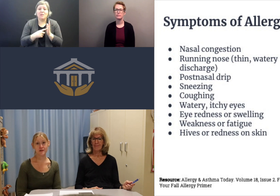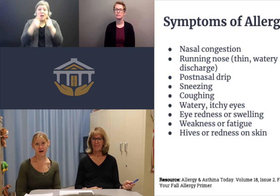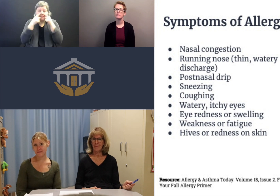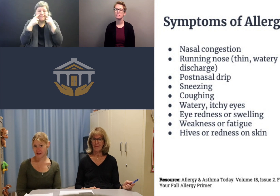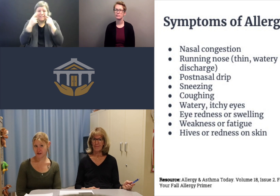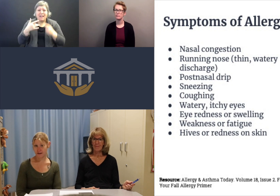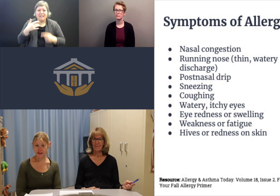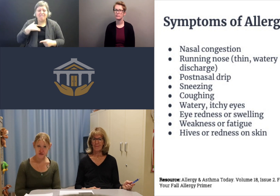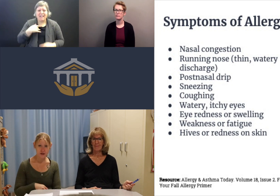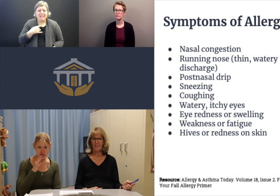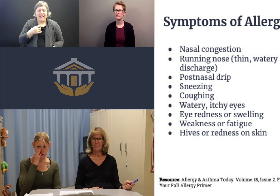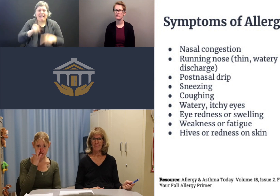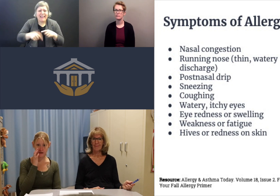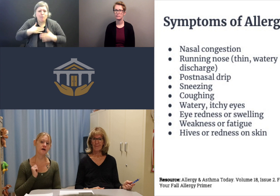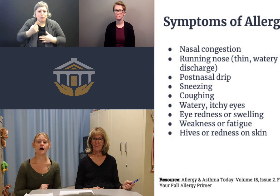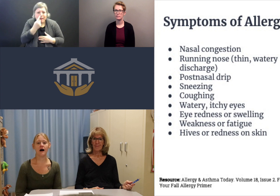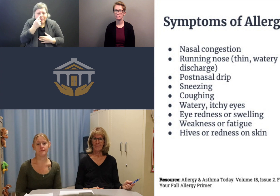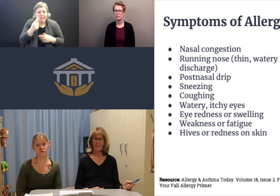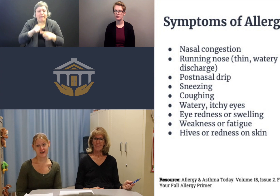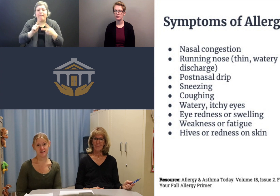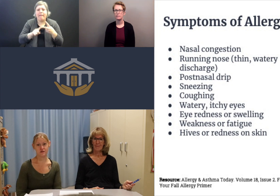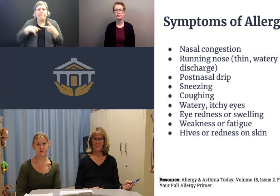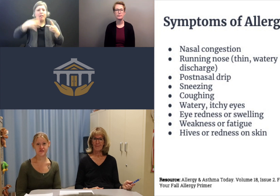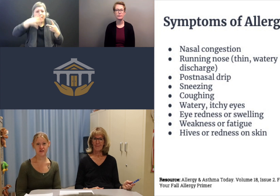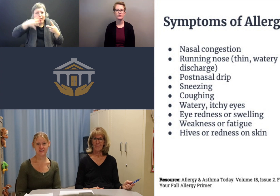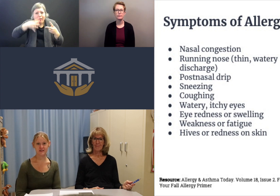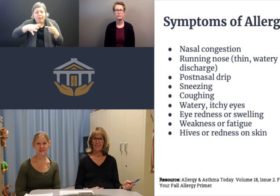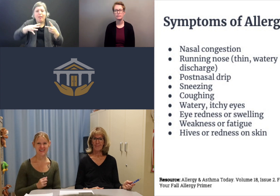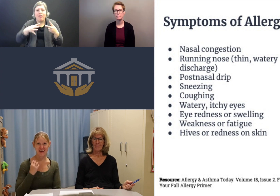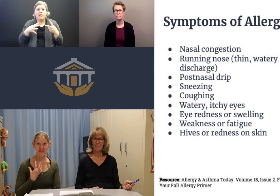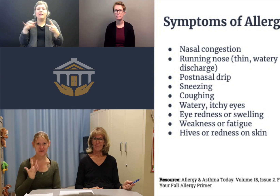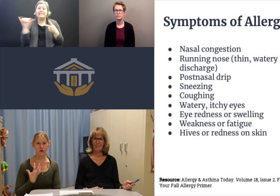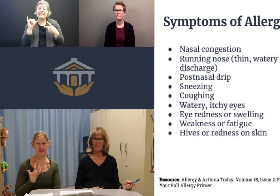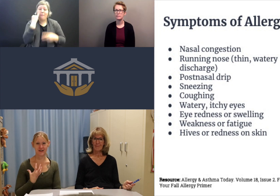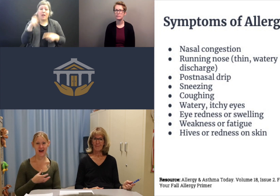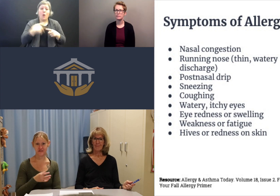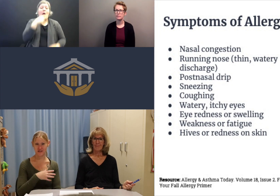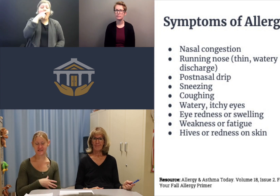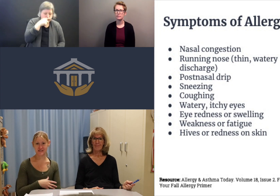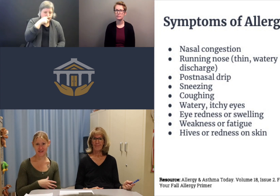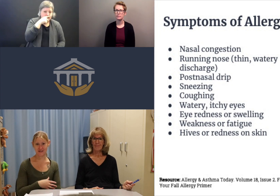have nasal congestion, runny nose. You know, it could be like that thin watery after you sneeze.